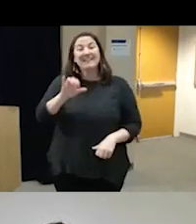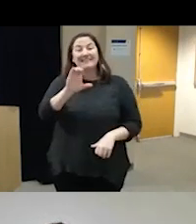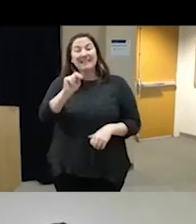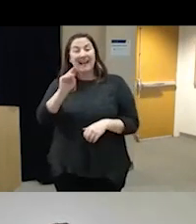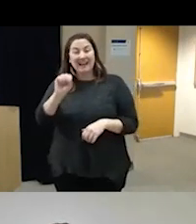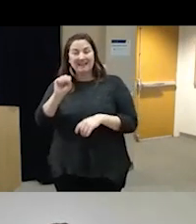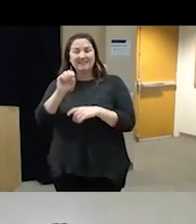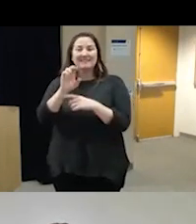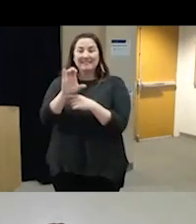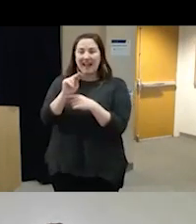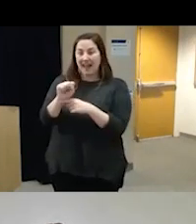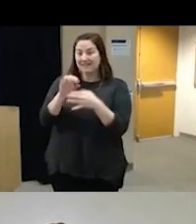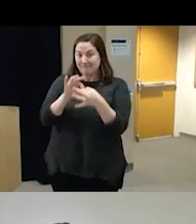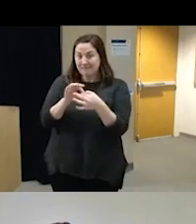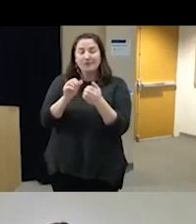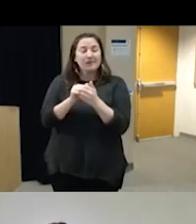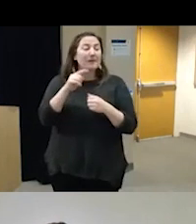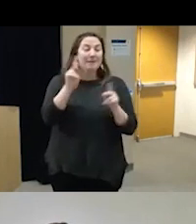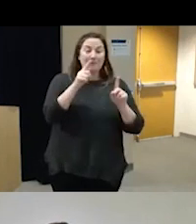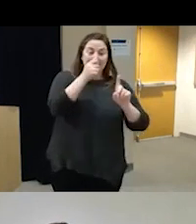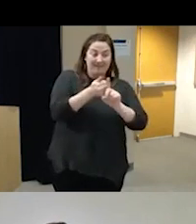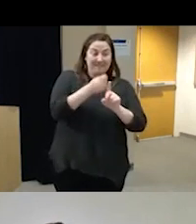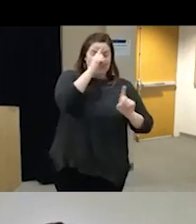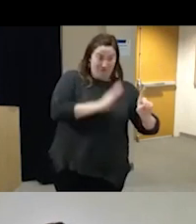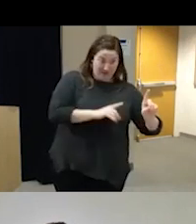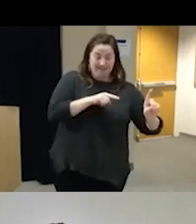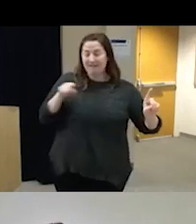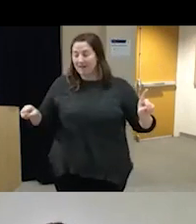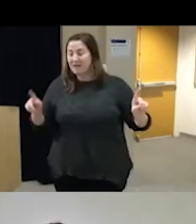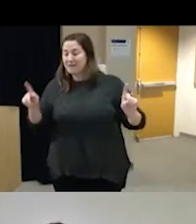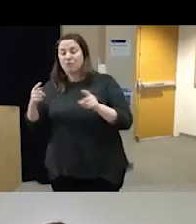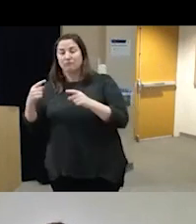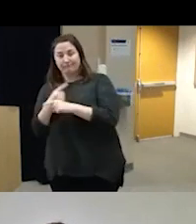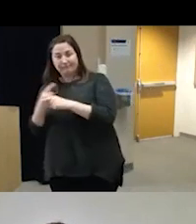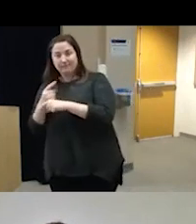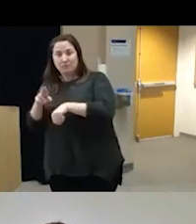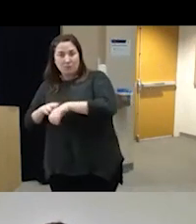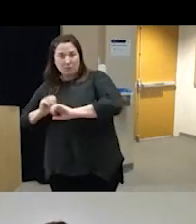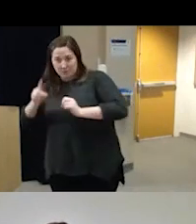and healthy controls is about point four a medium size effect size, but look